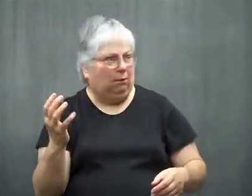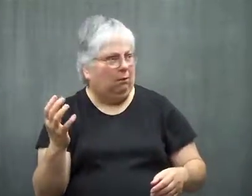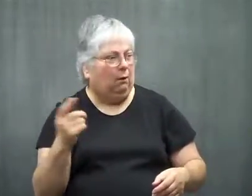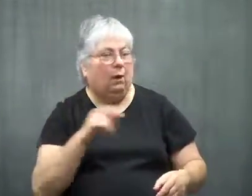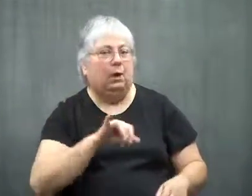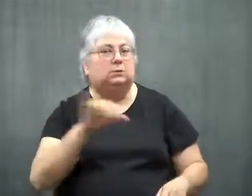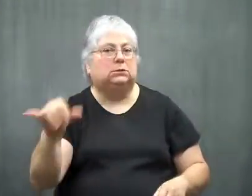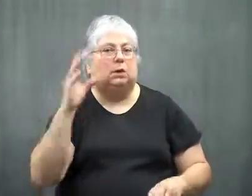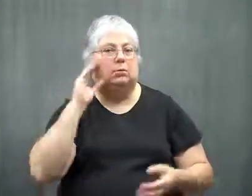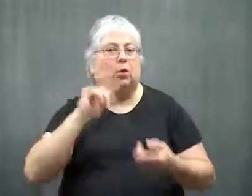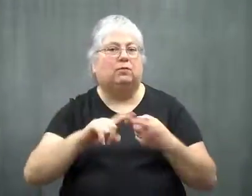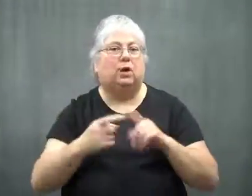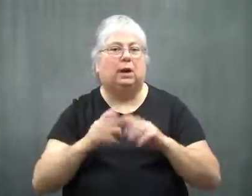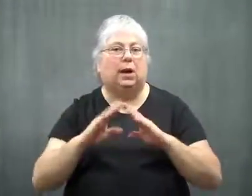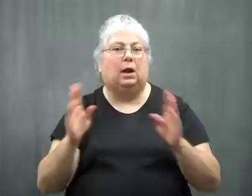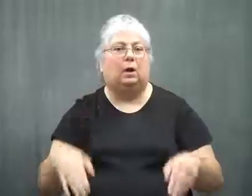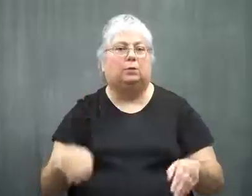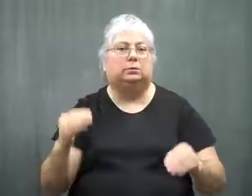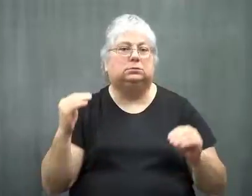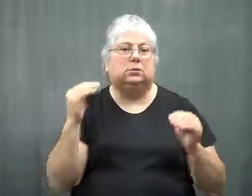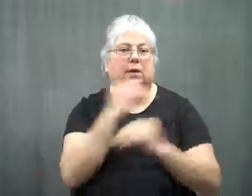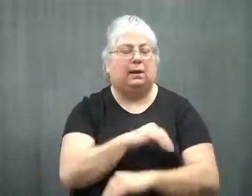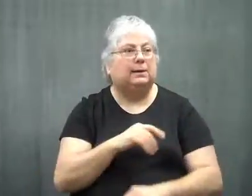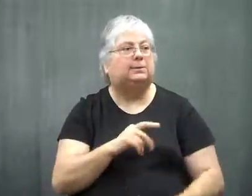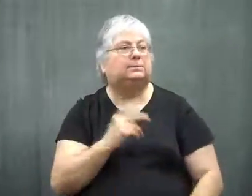They discovered she had lied and was staying at a boyfriend's house.